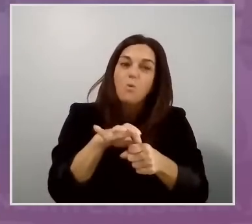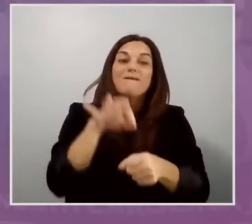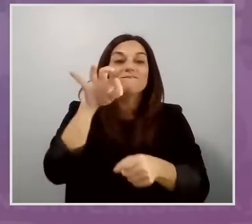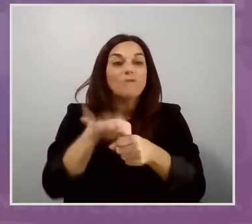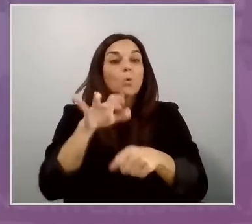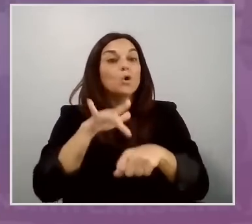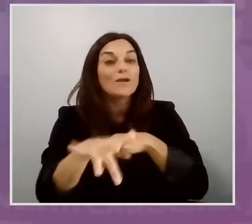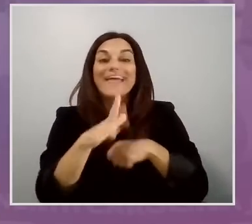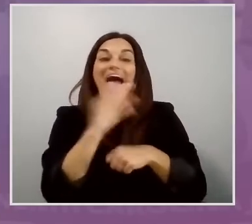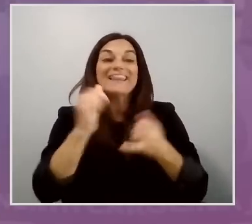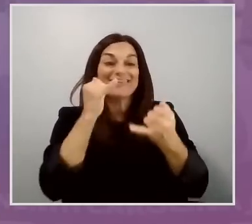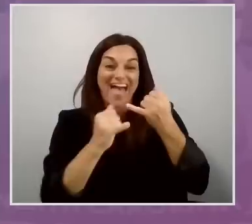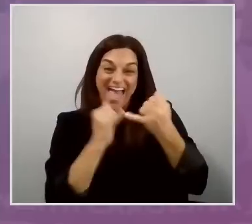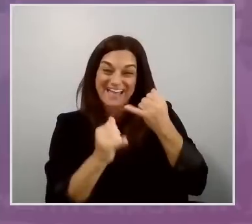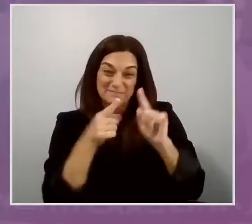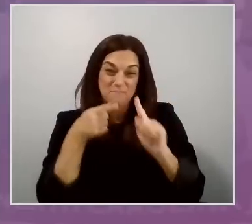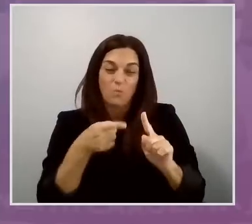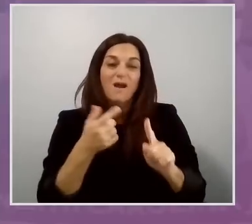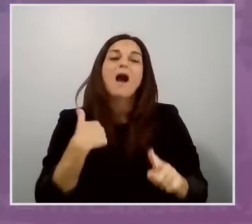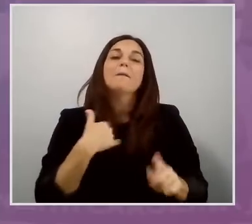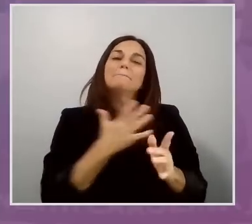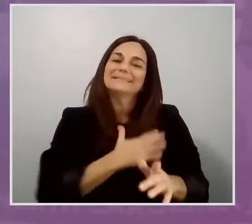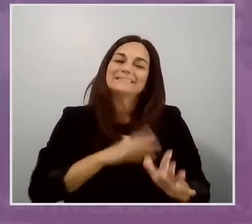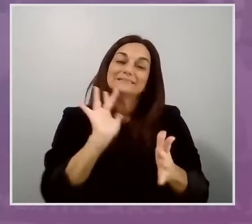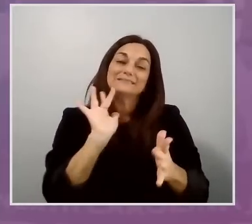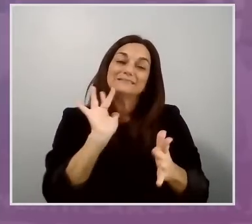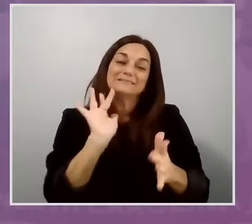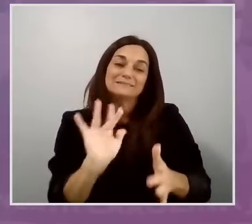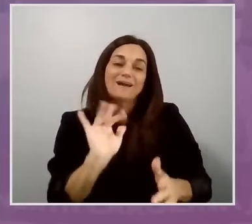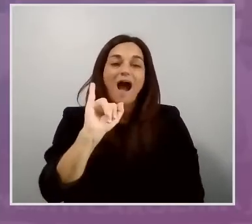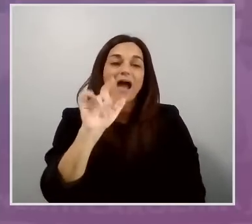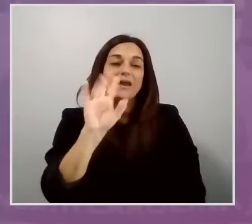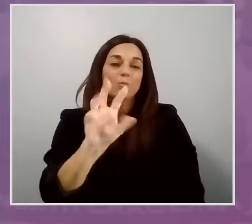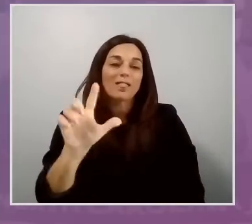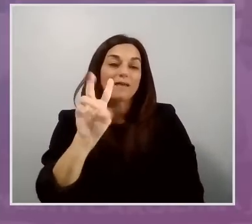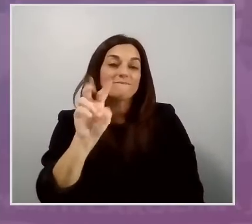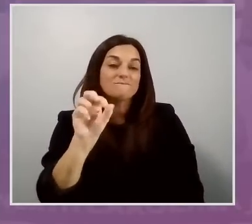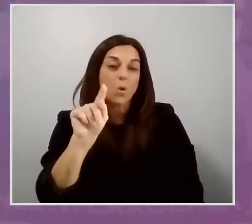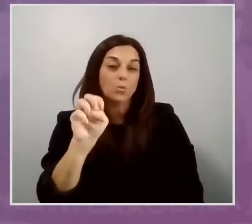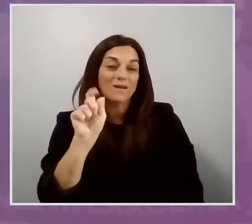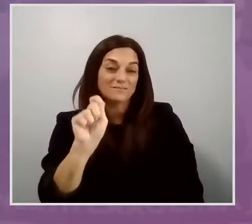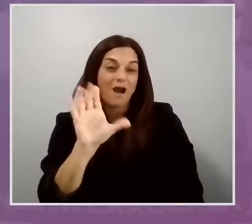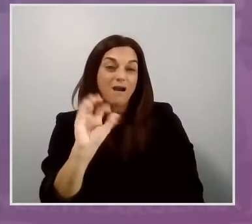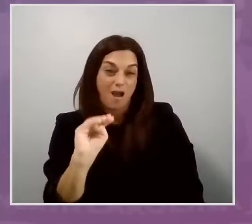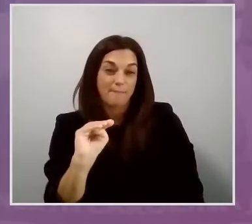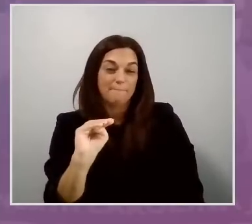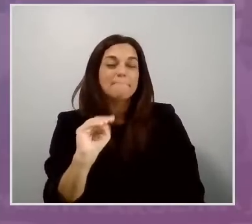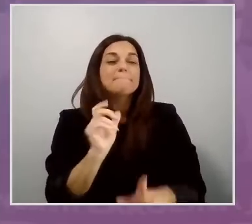SO LET'S MAKE SURE EVERYBODY VOTES AND VOTES EARLY AND THEN